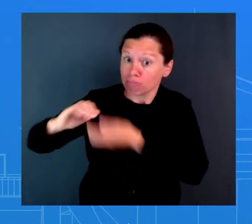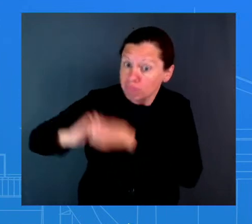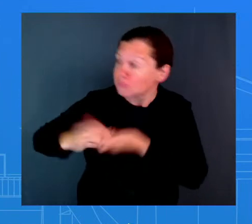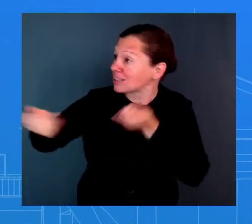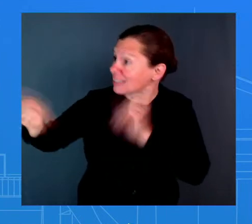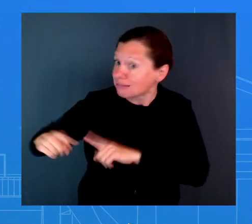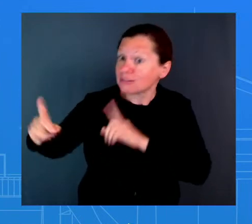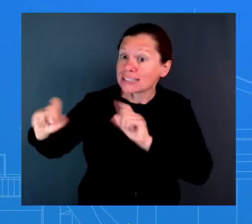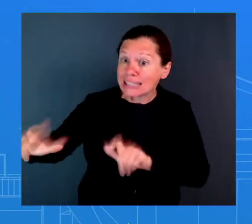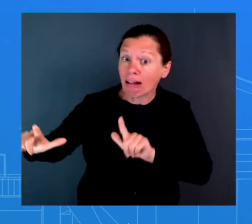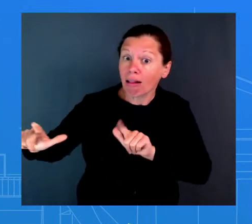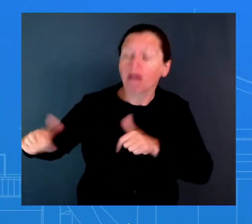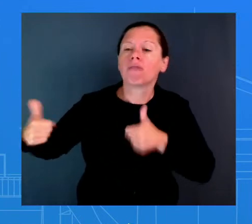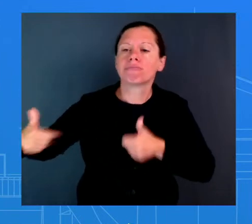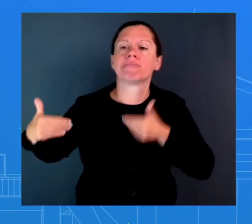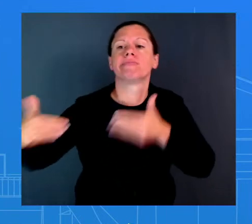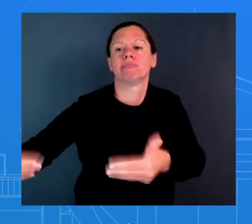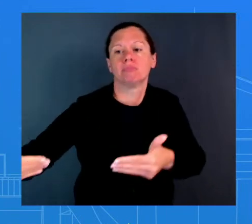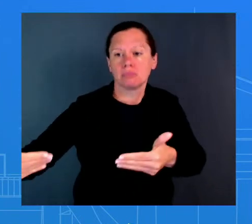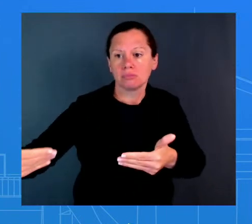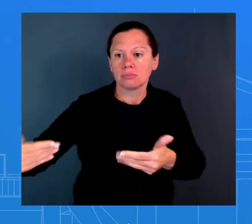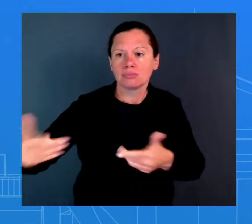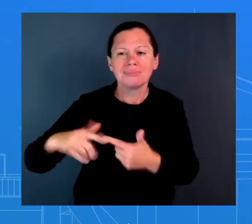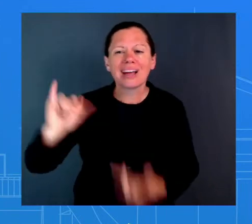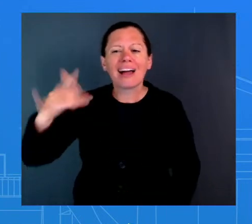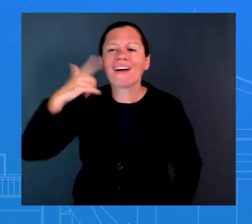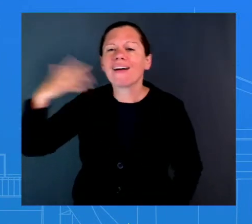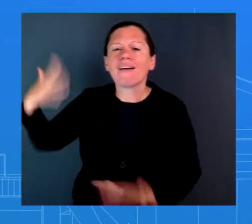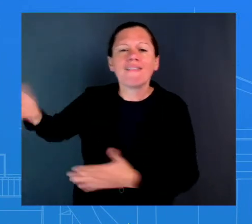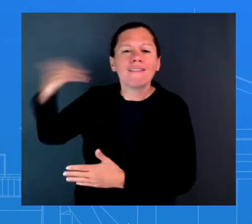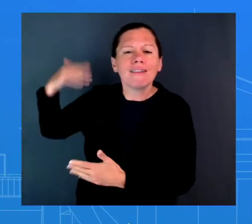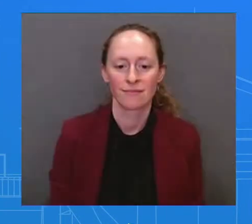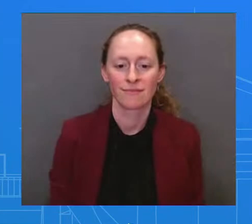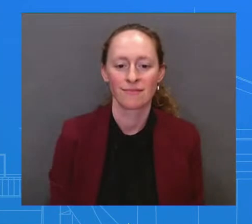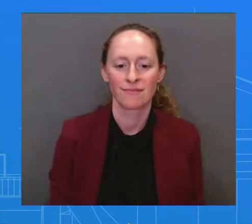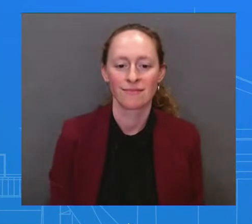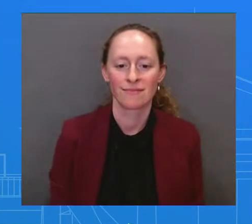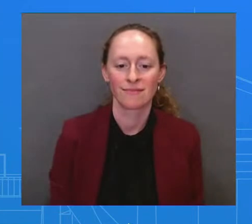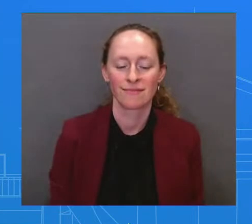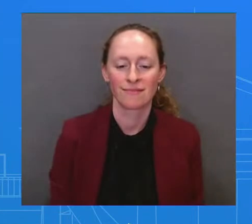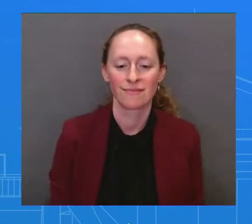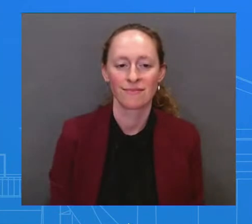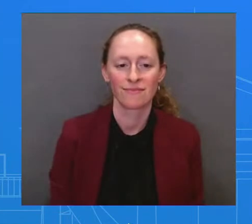A deal is a deal. Go ahead. The Press: Thanks, Karine. Speaker McCarthy said today he would be, quote,